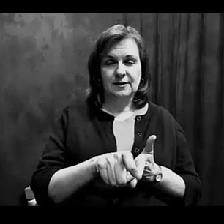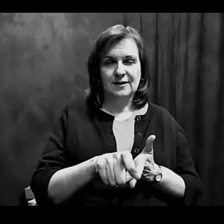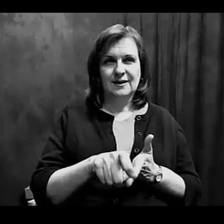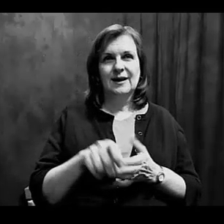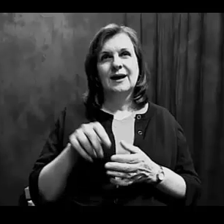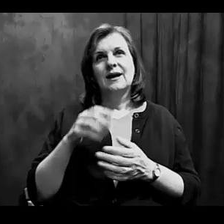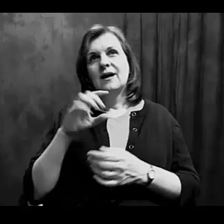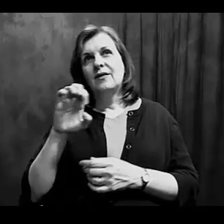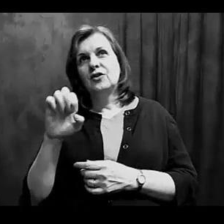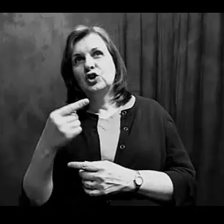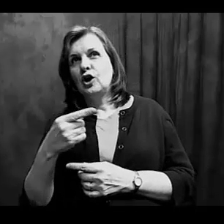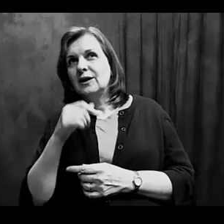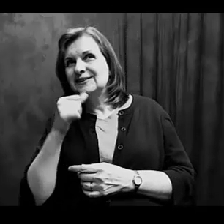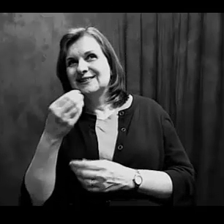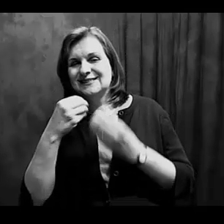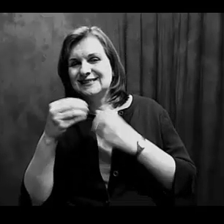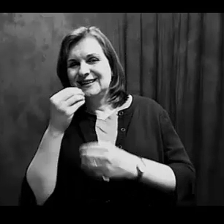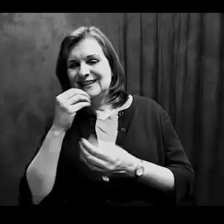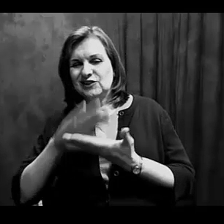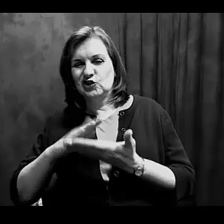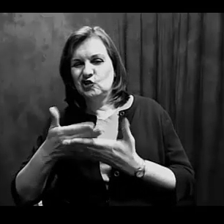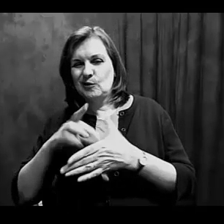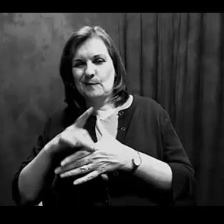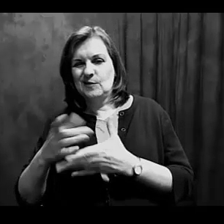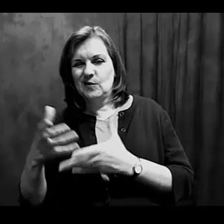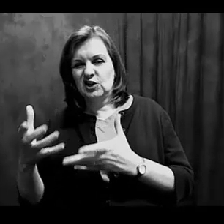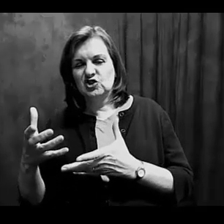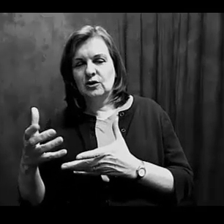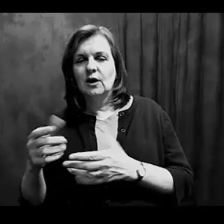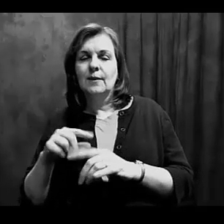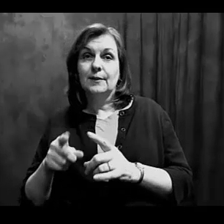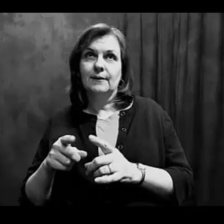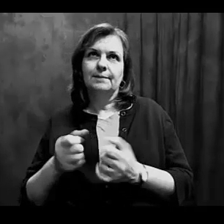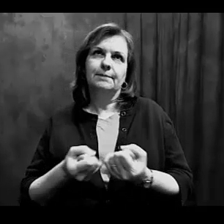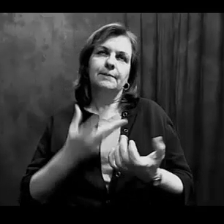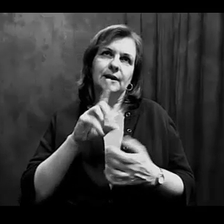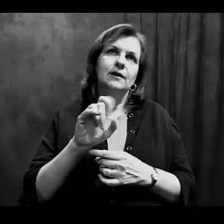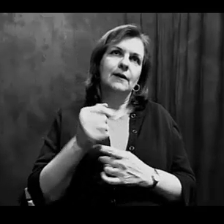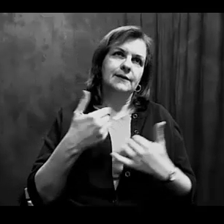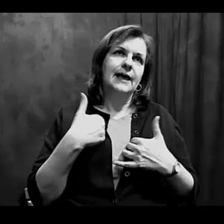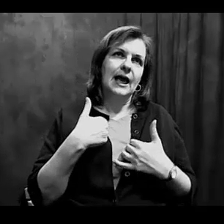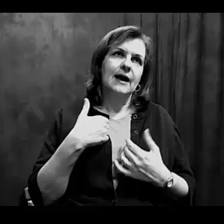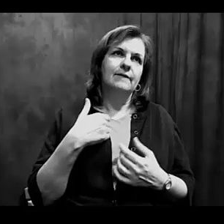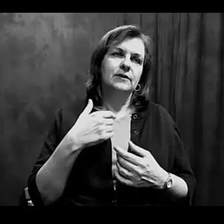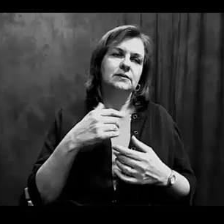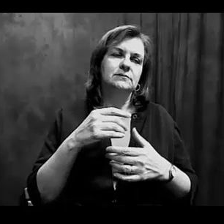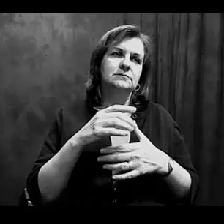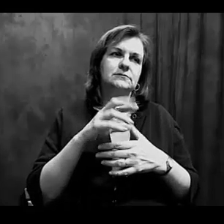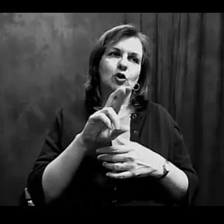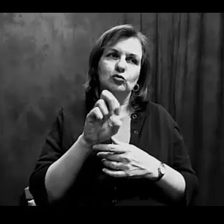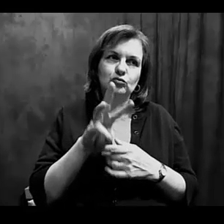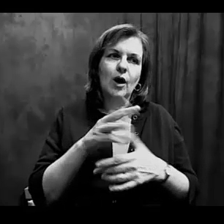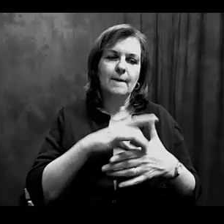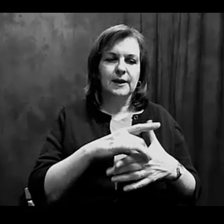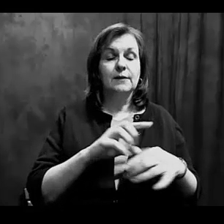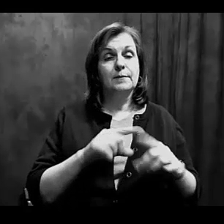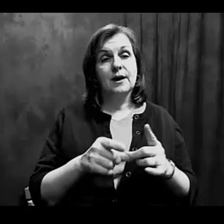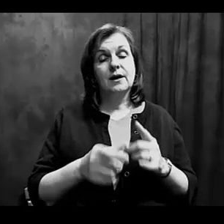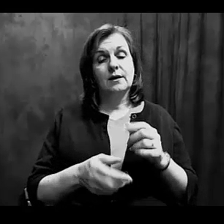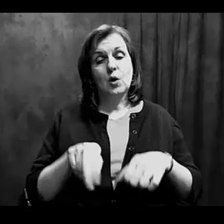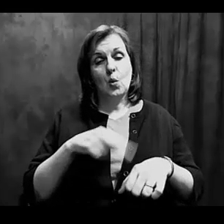we don't look necessarily at them eating undercooked meat as much - now of course many dogs have a raw diet but when we